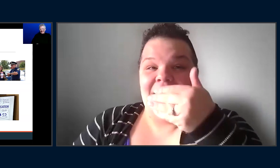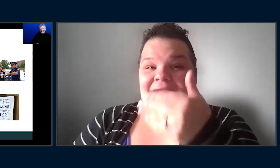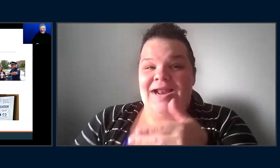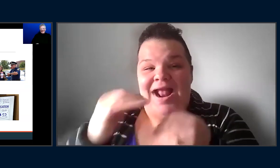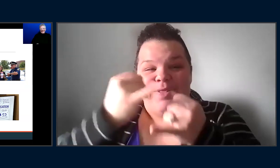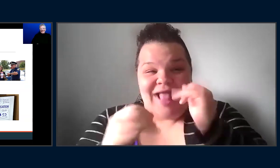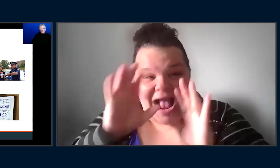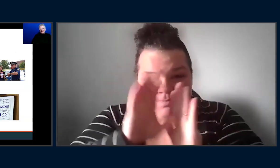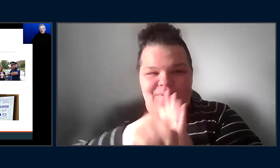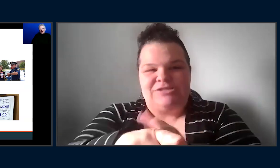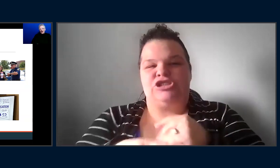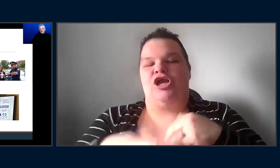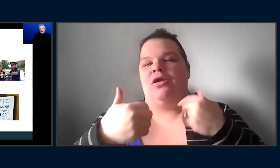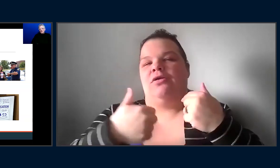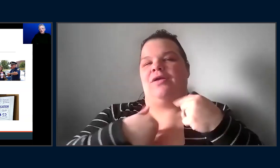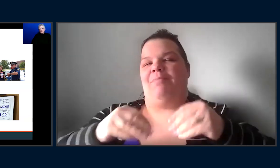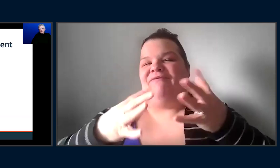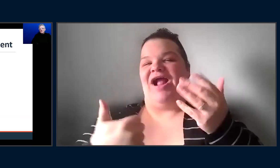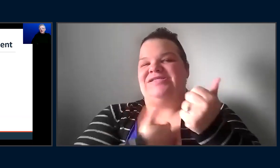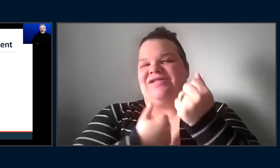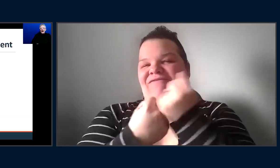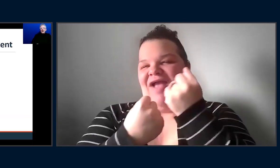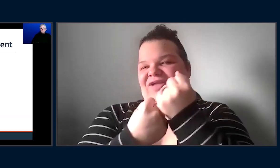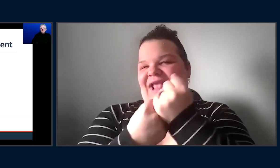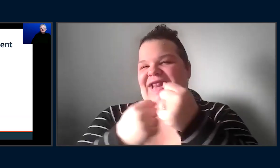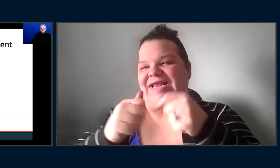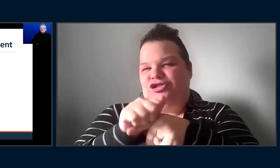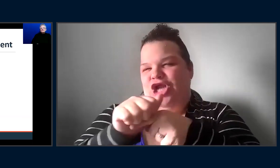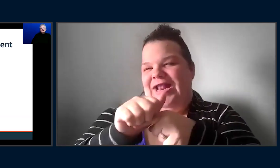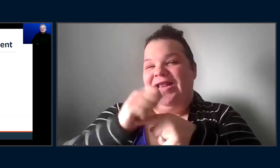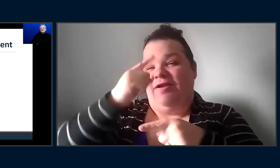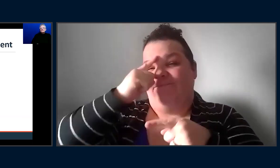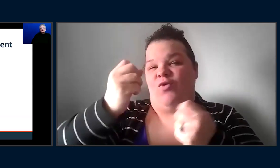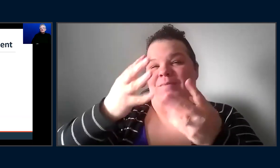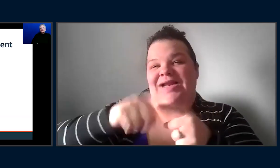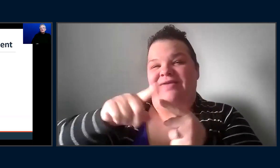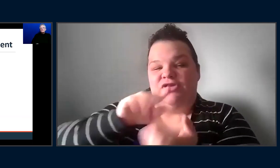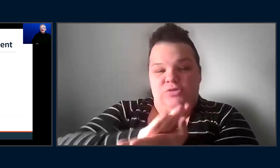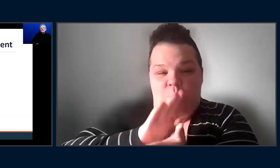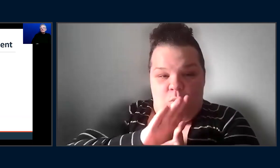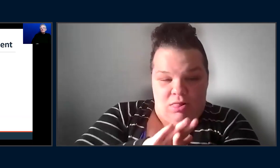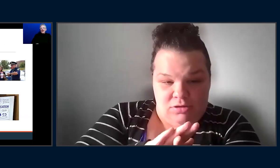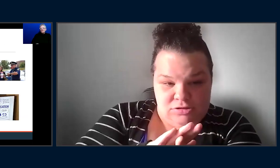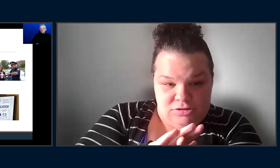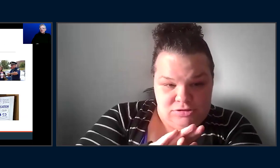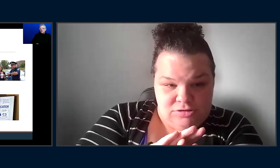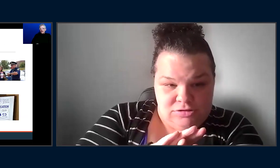to mail you some of these placards, these visor cards. So, yes. Also, you can see in this picture that we provided